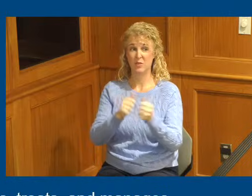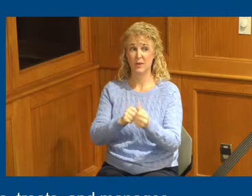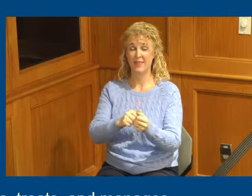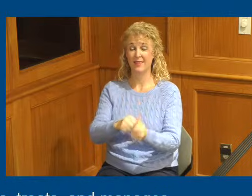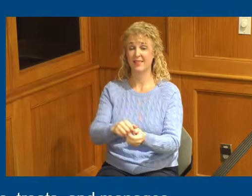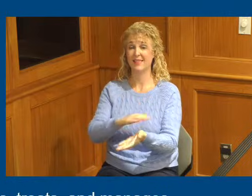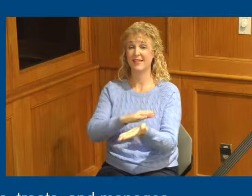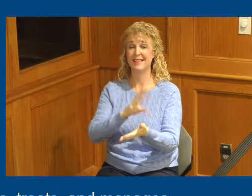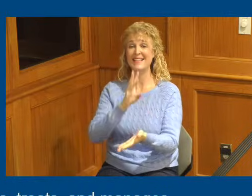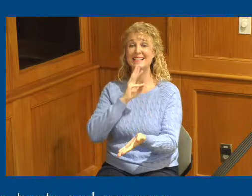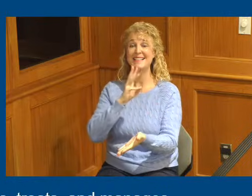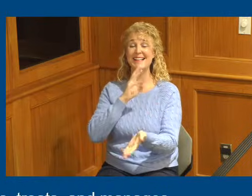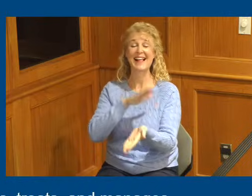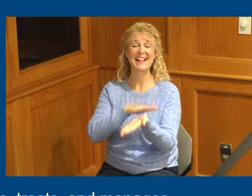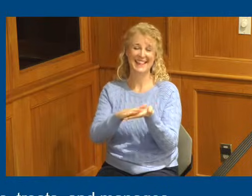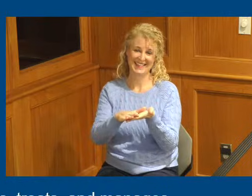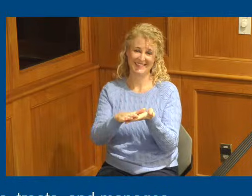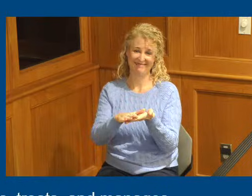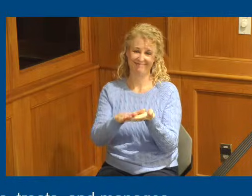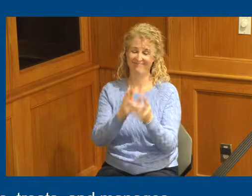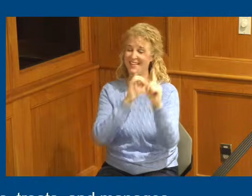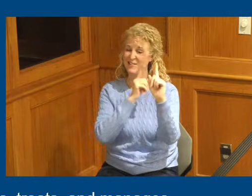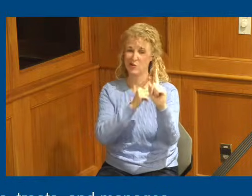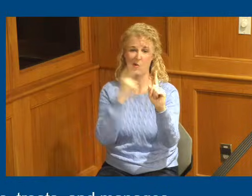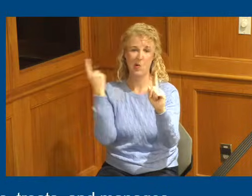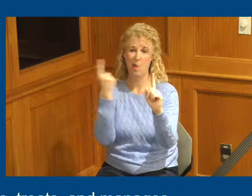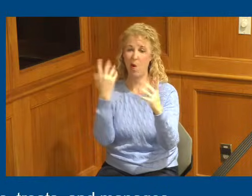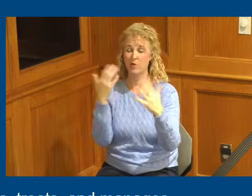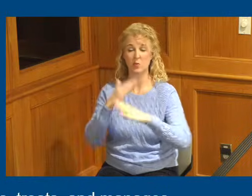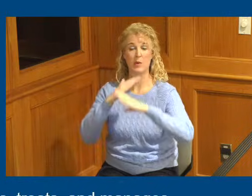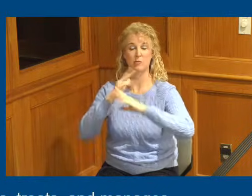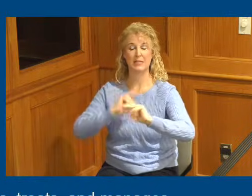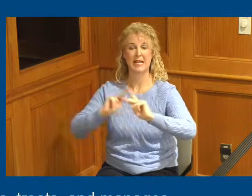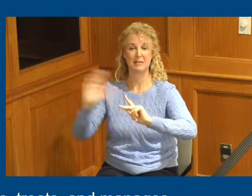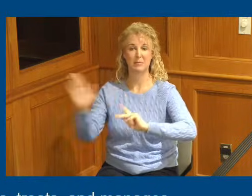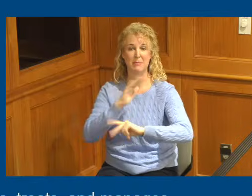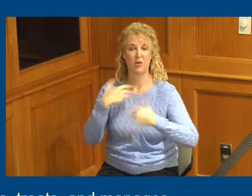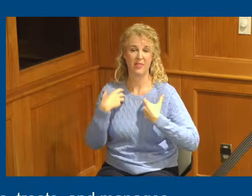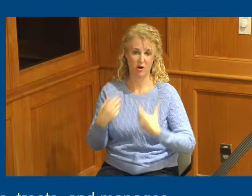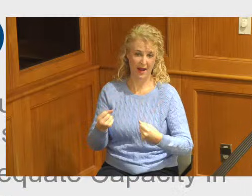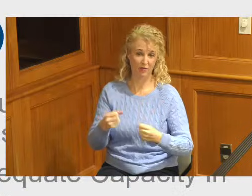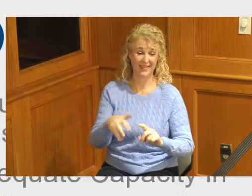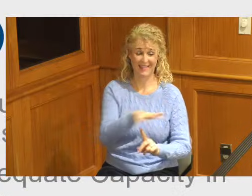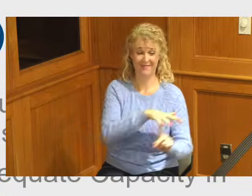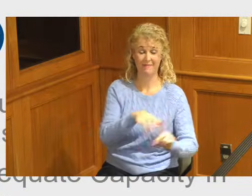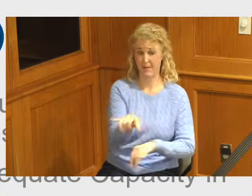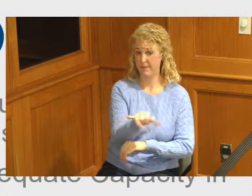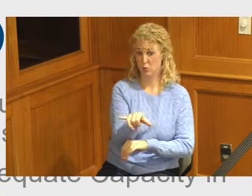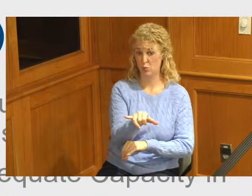greater Cincinnati communities to protect both public health and the environment. Today I'll